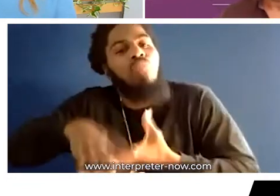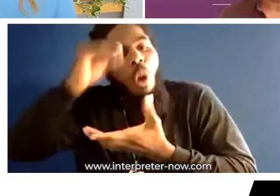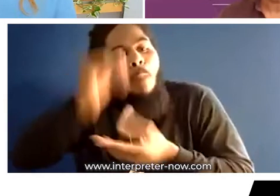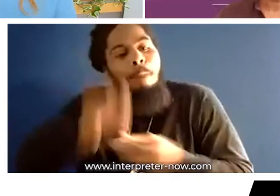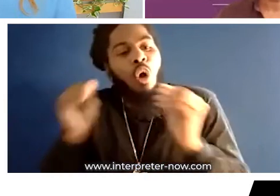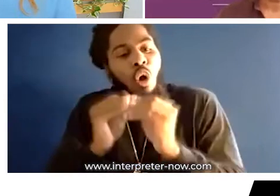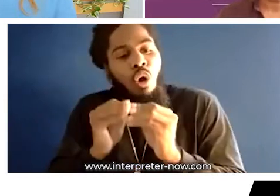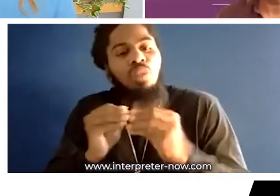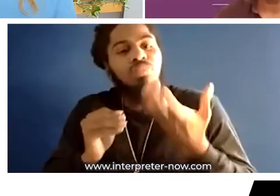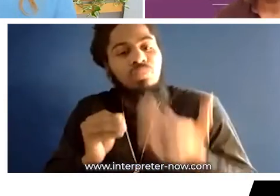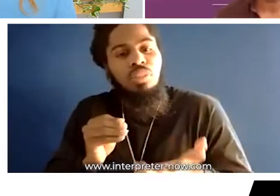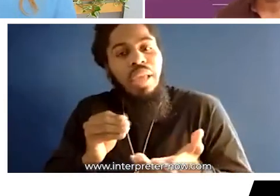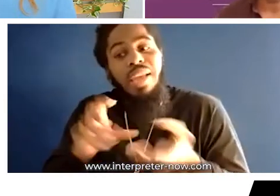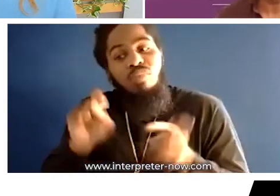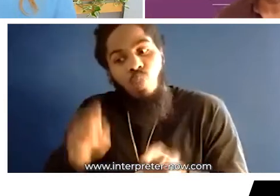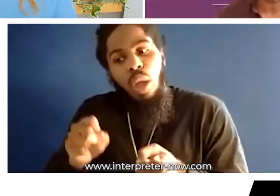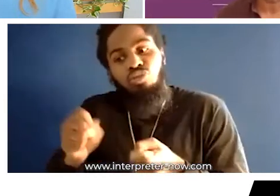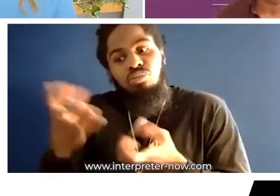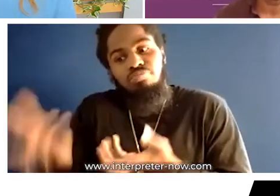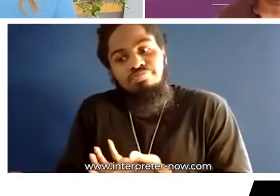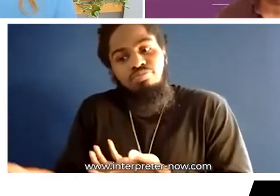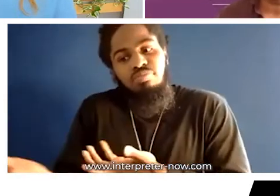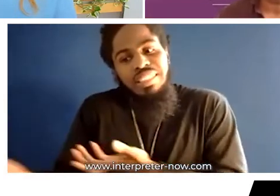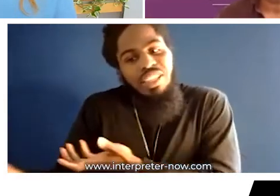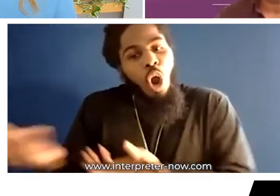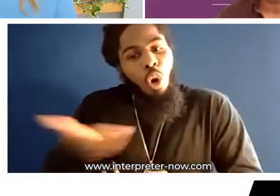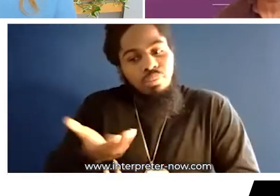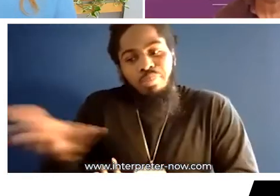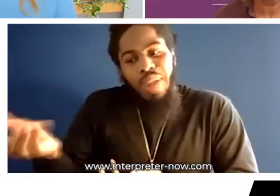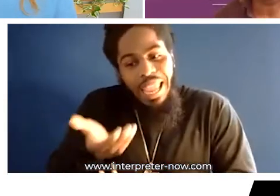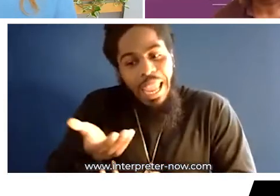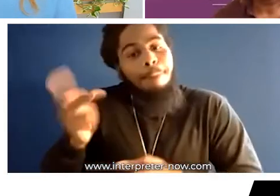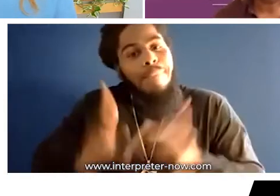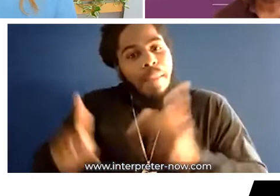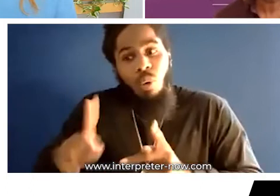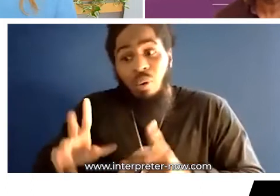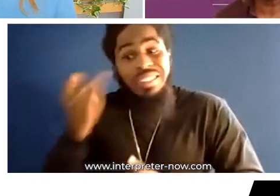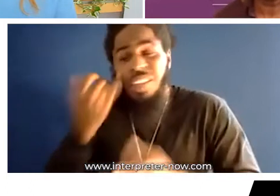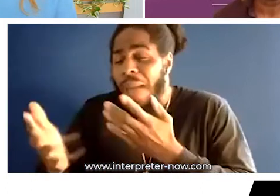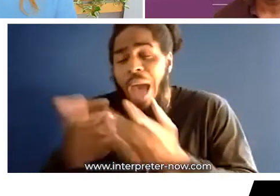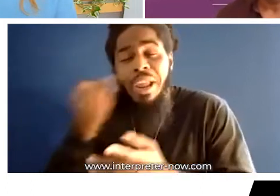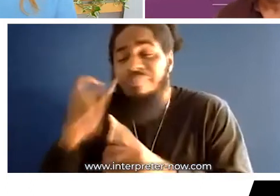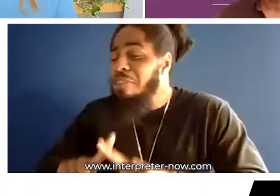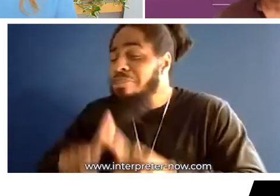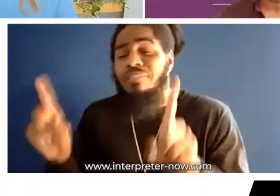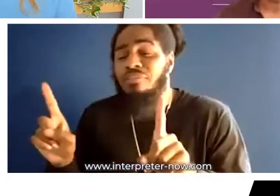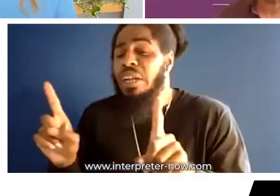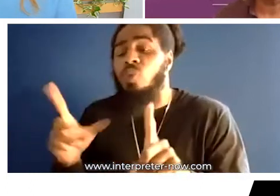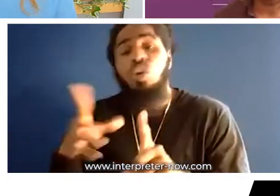we are putting people in our networks and in our spaces that are different from us. And we're really curious about who they are and their story, right?